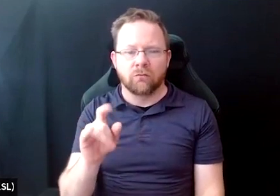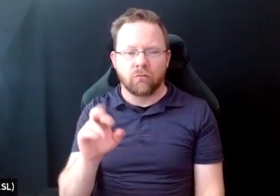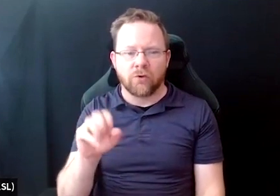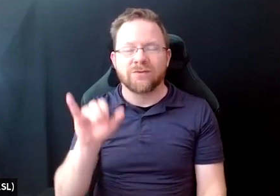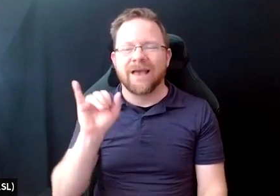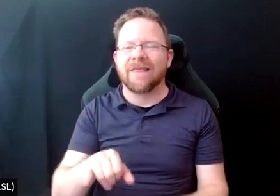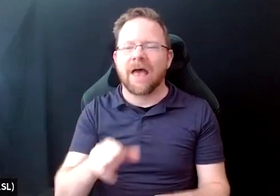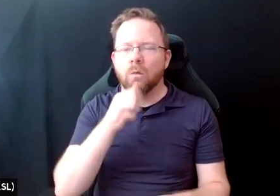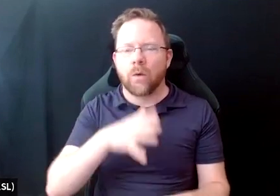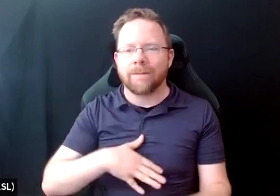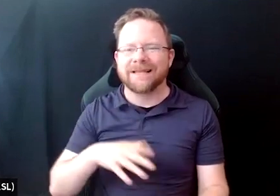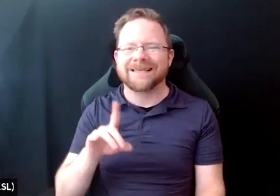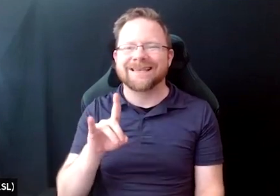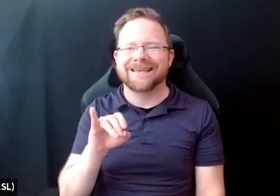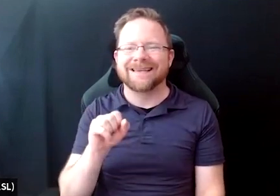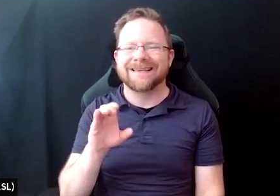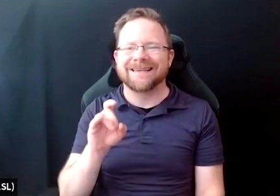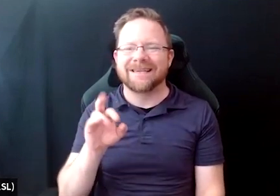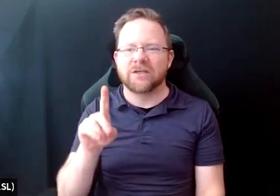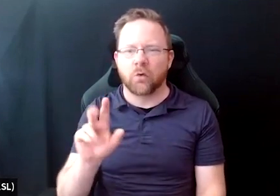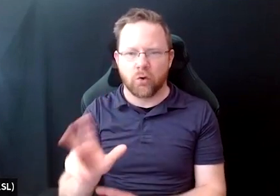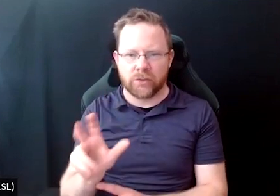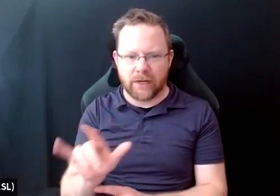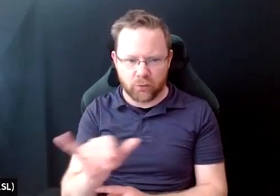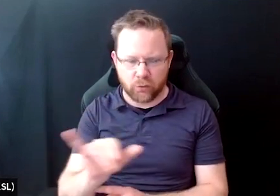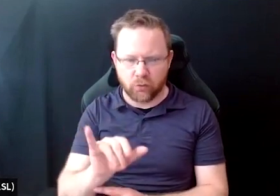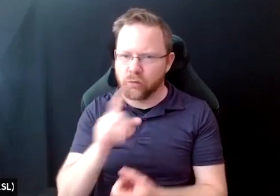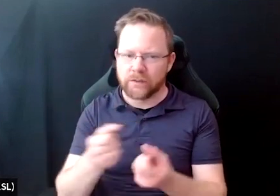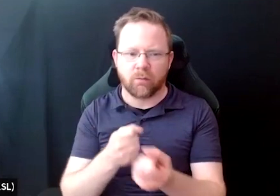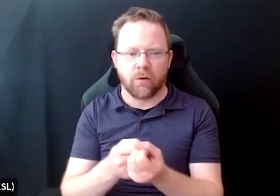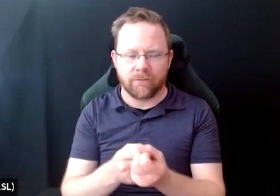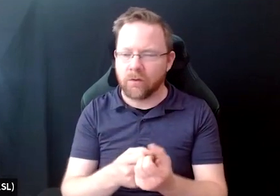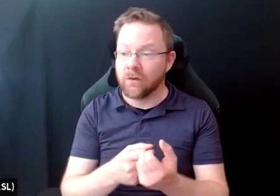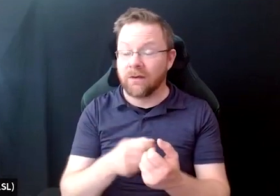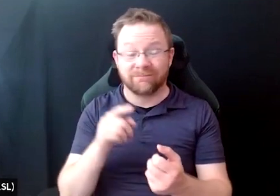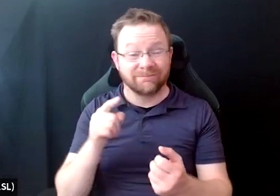which was very supportive. This was a life-changing experience of belonging.